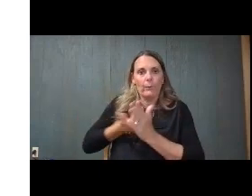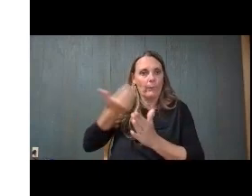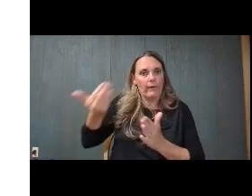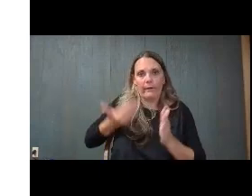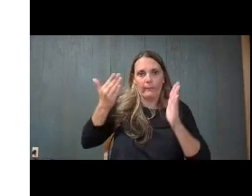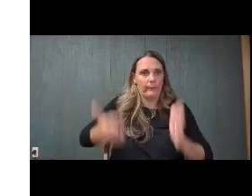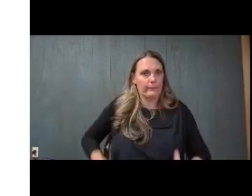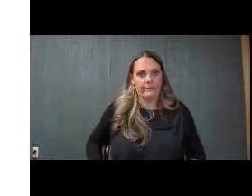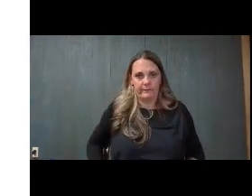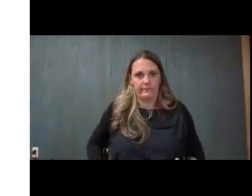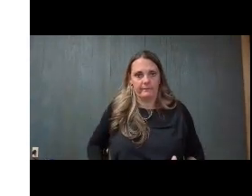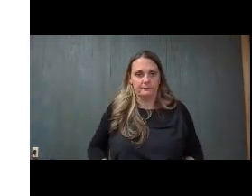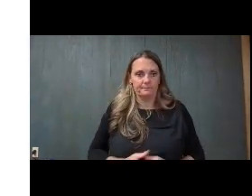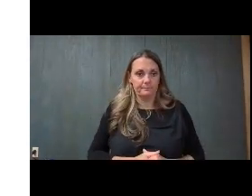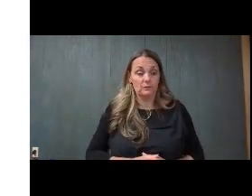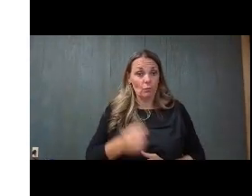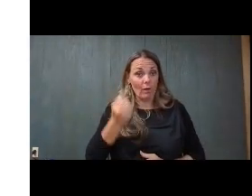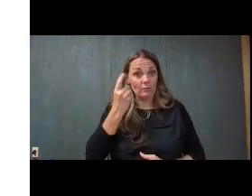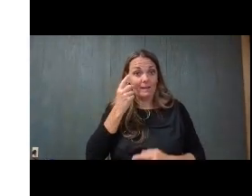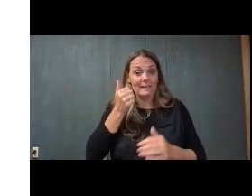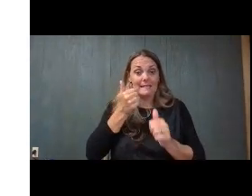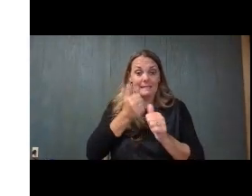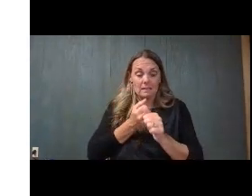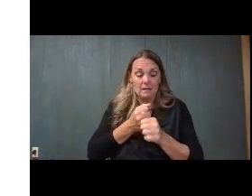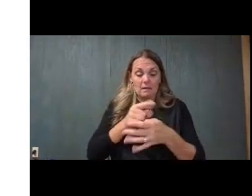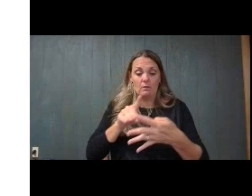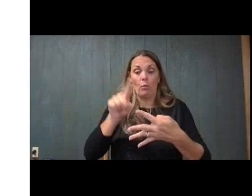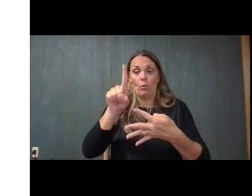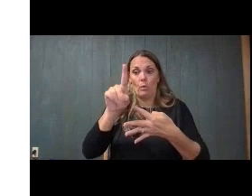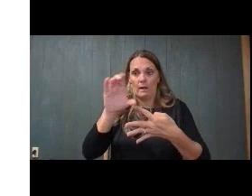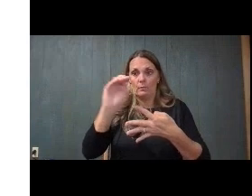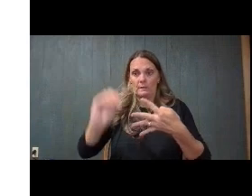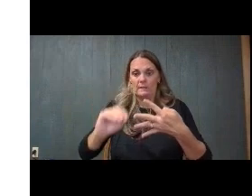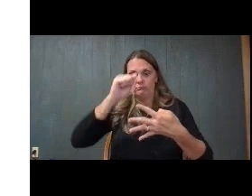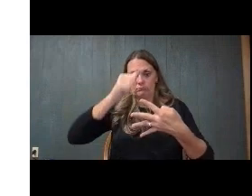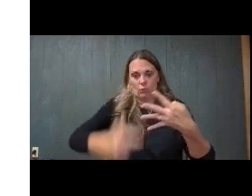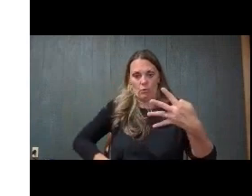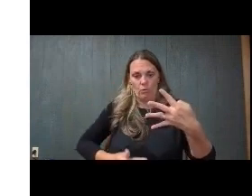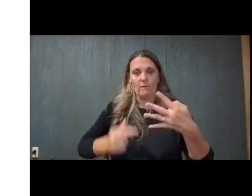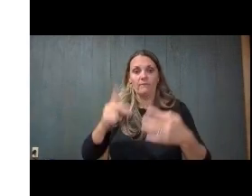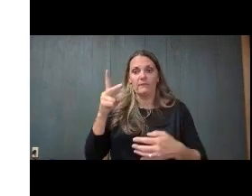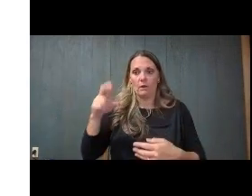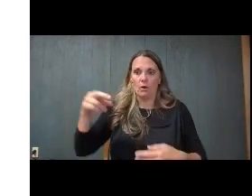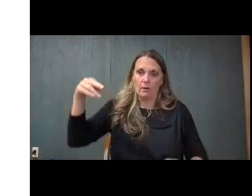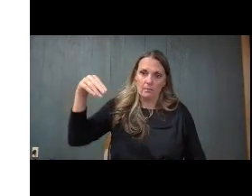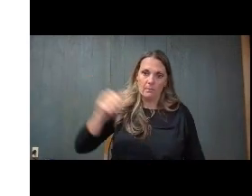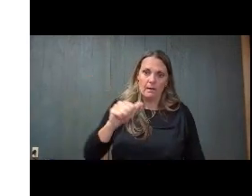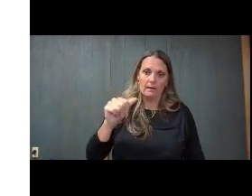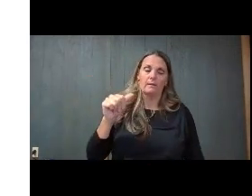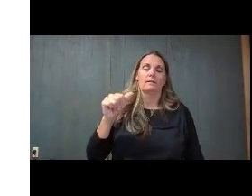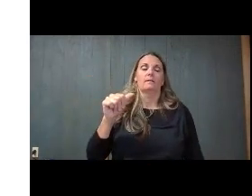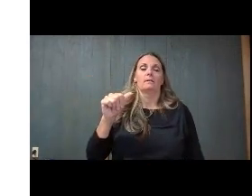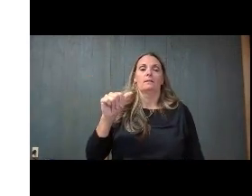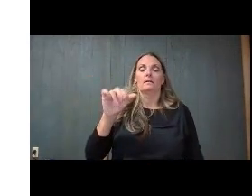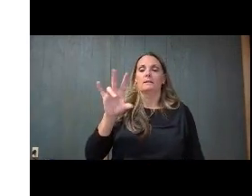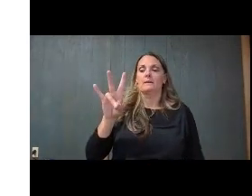You can see that each year reflects 100%, with VR contributing 78.7% and the crappies